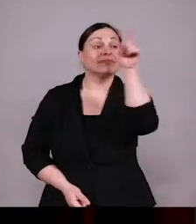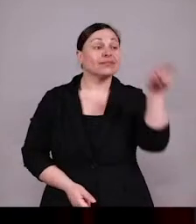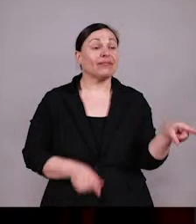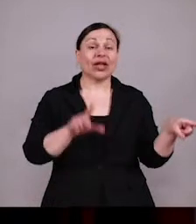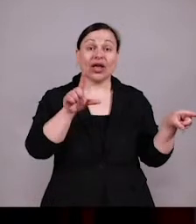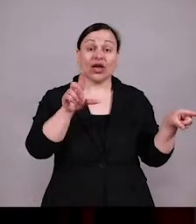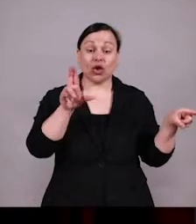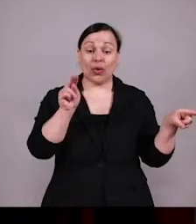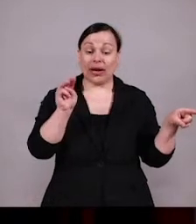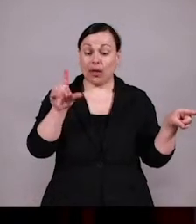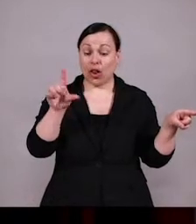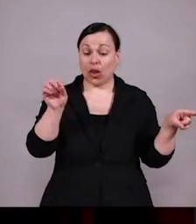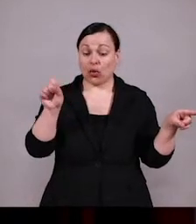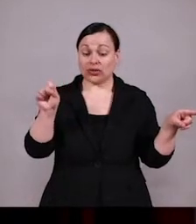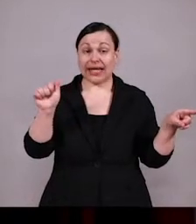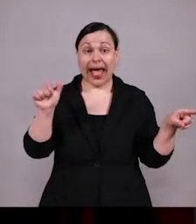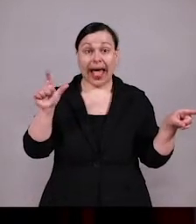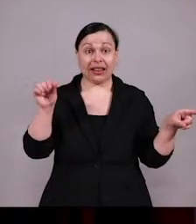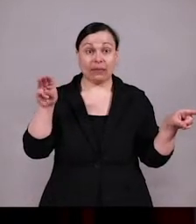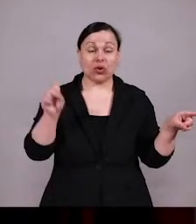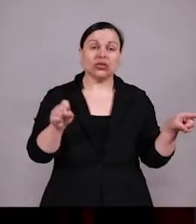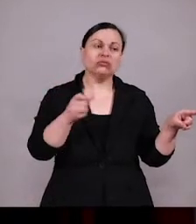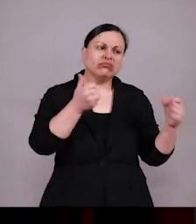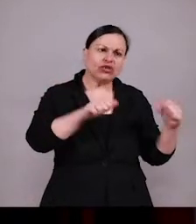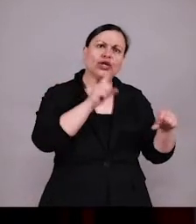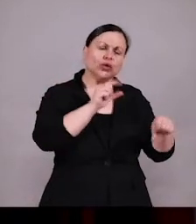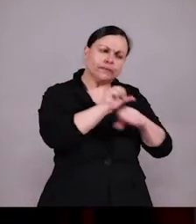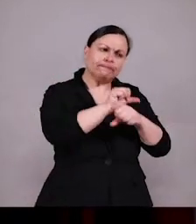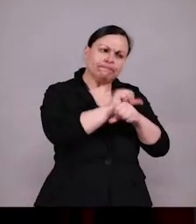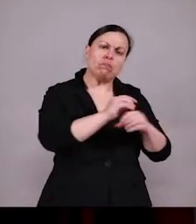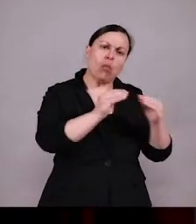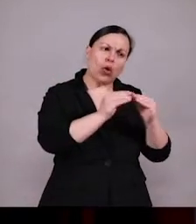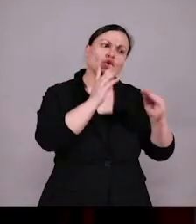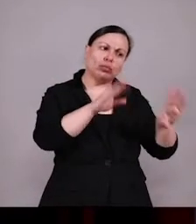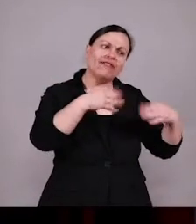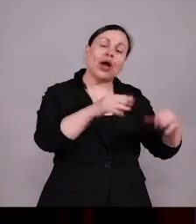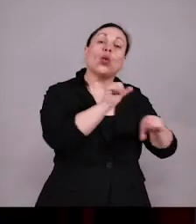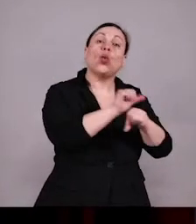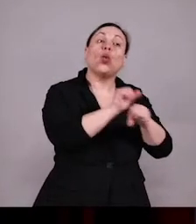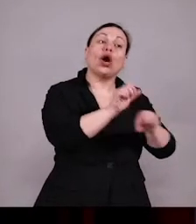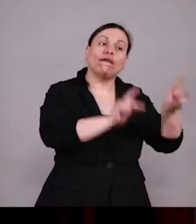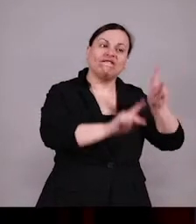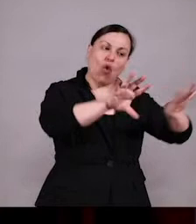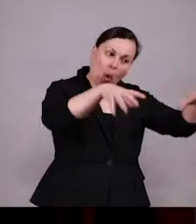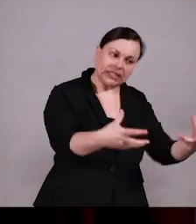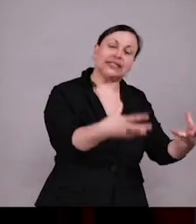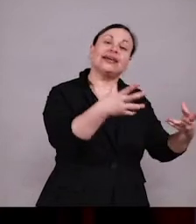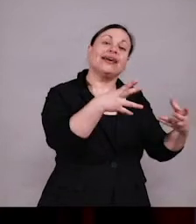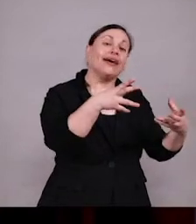Up at UNM Los Alamos, efforts continue to meet the workforce needs of Los Alamos National Labs,